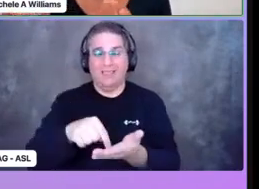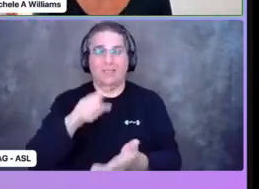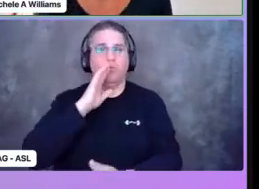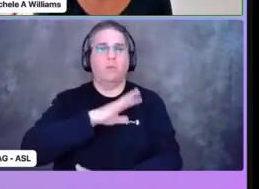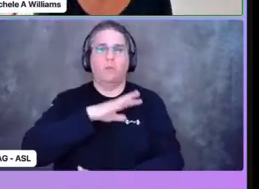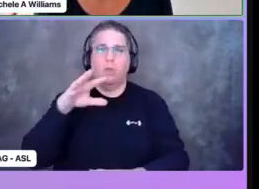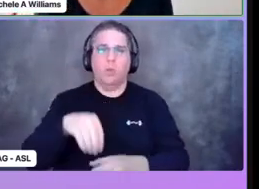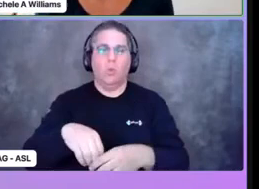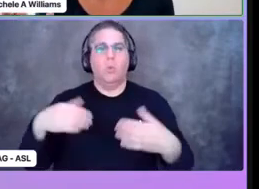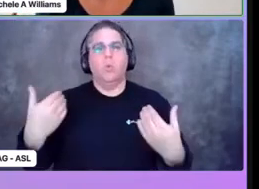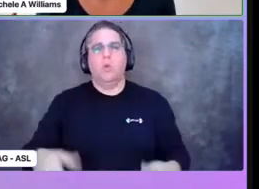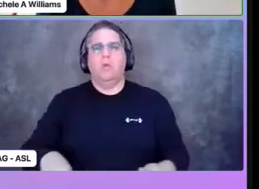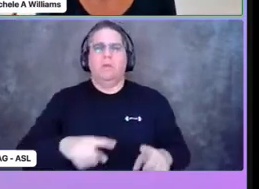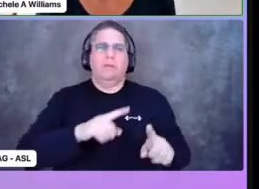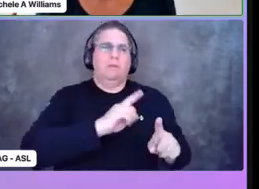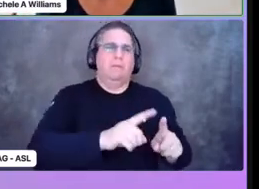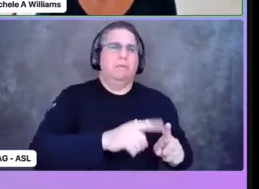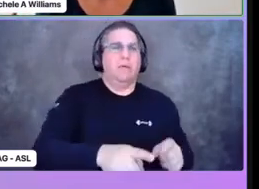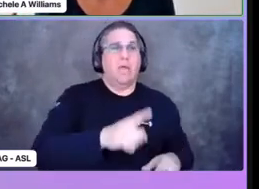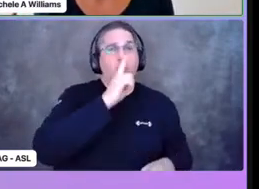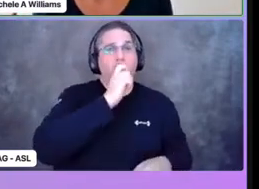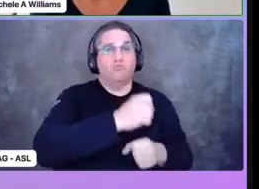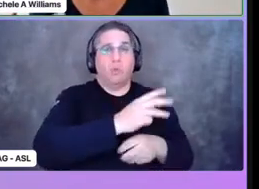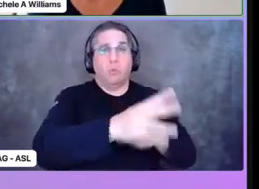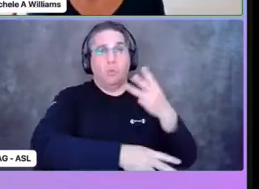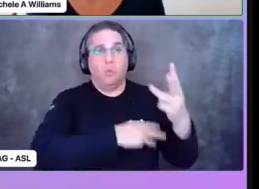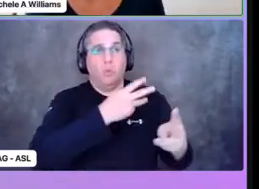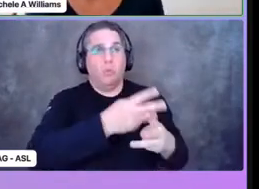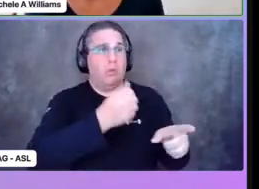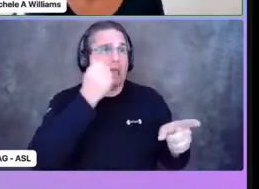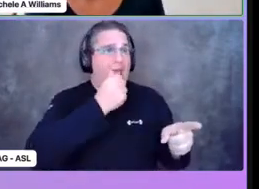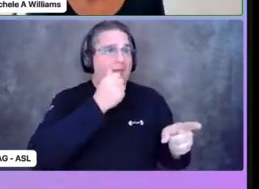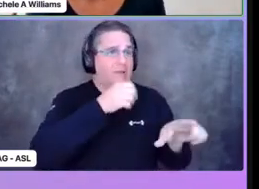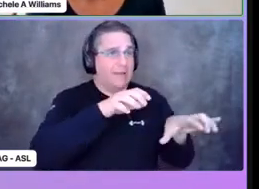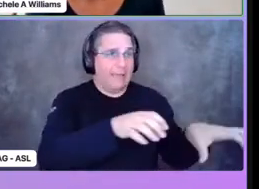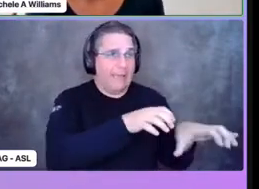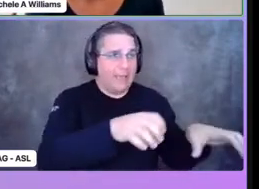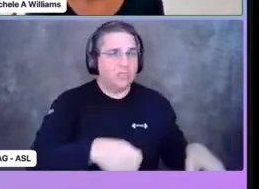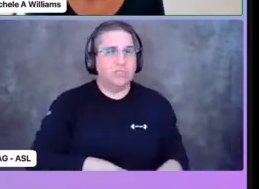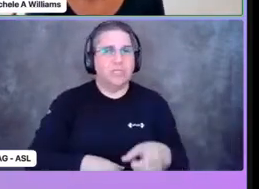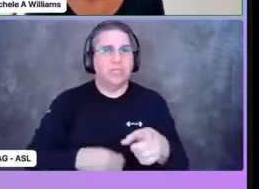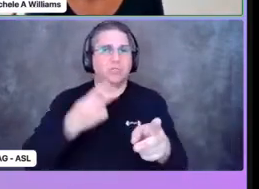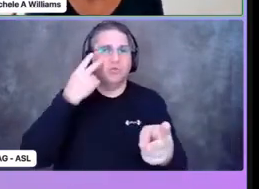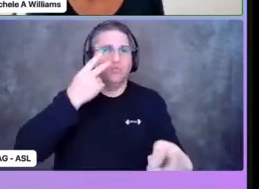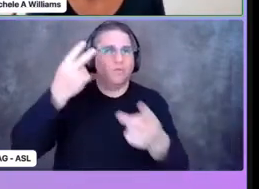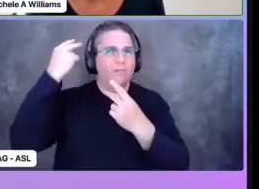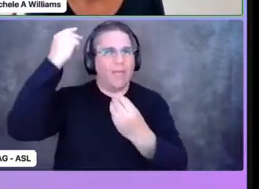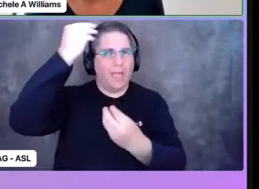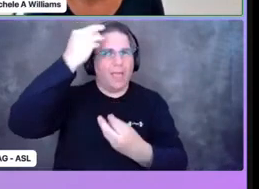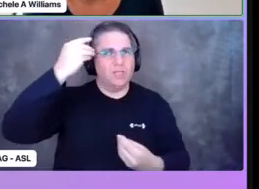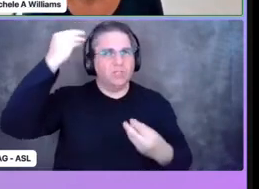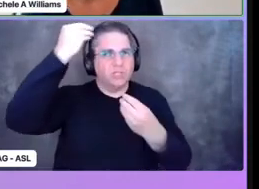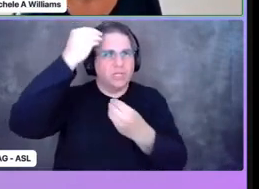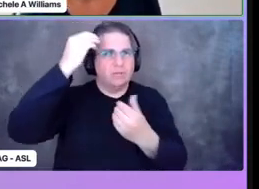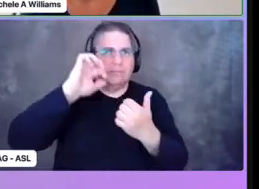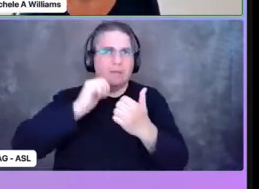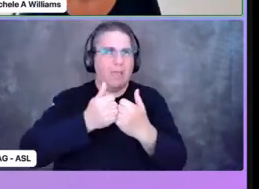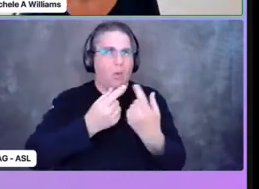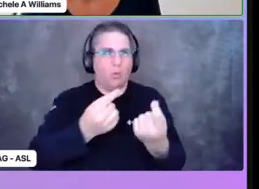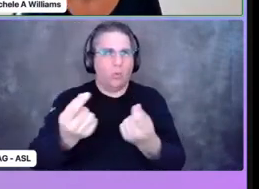a book. Can't give too much more information other than to say that it will be a combination of the practical,